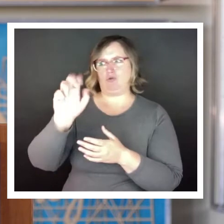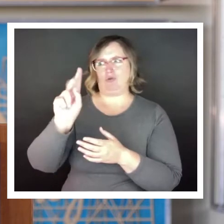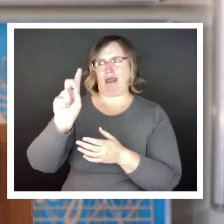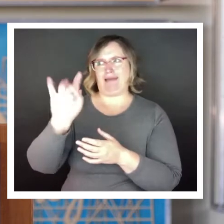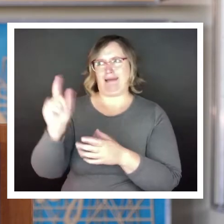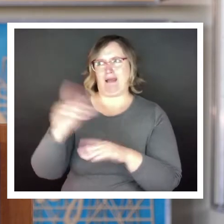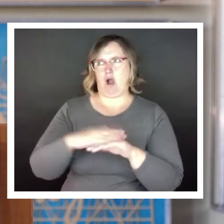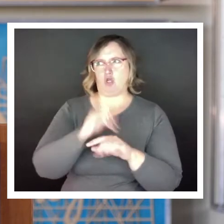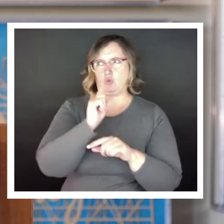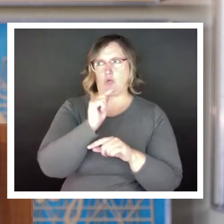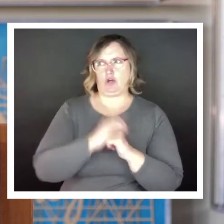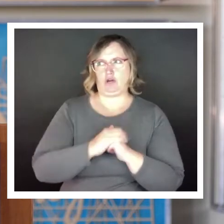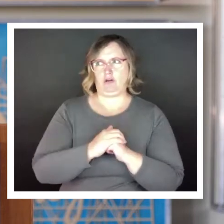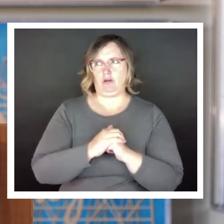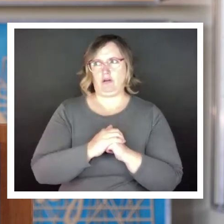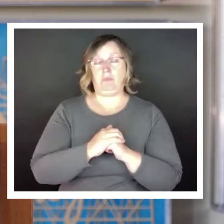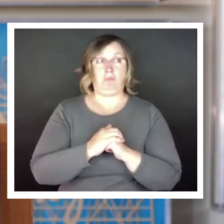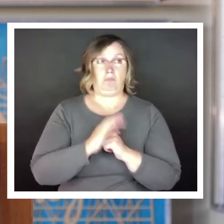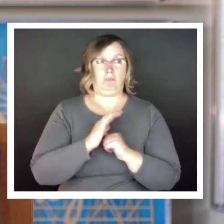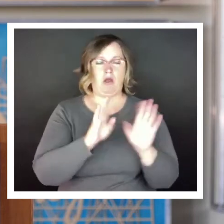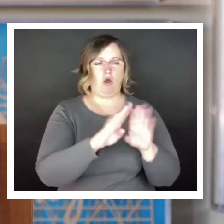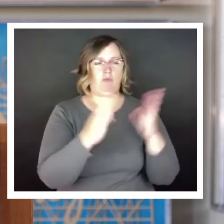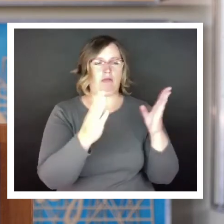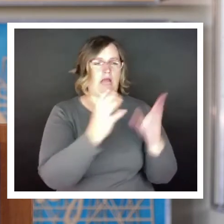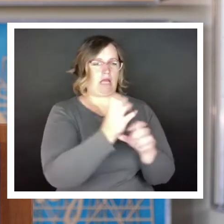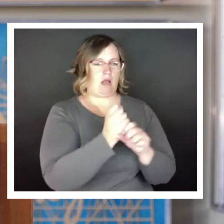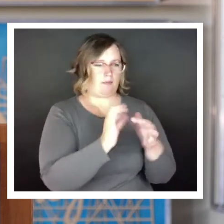We open Twitter and I got a message and another